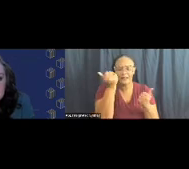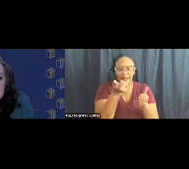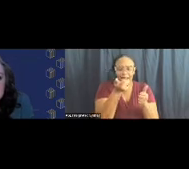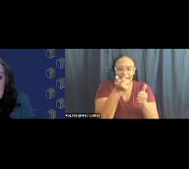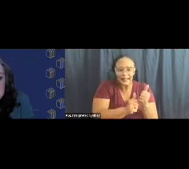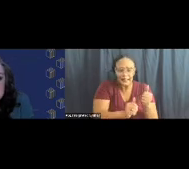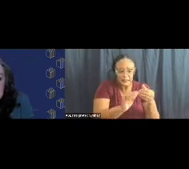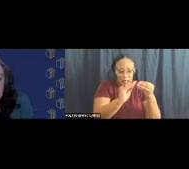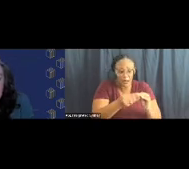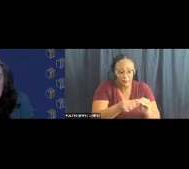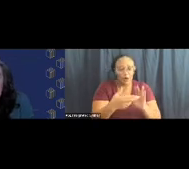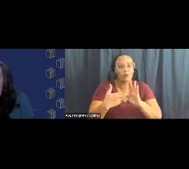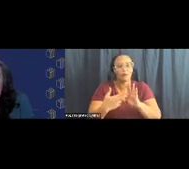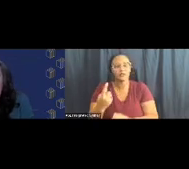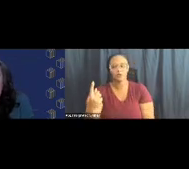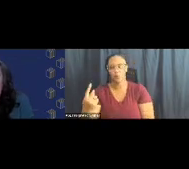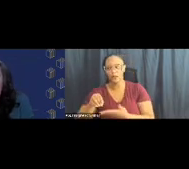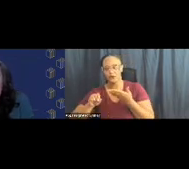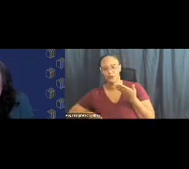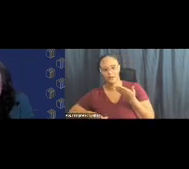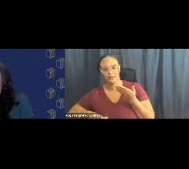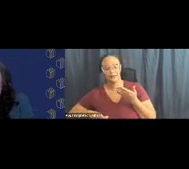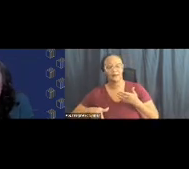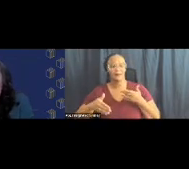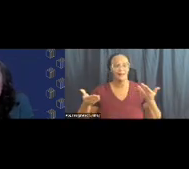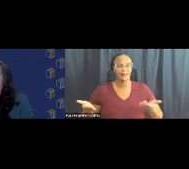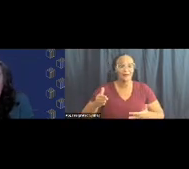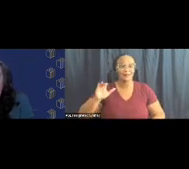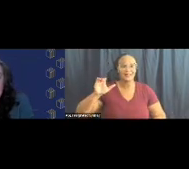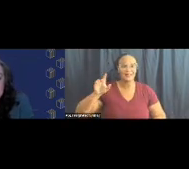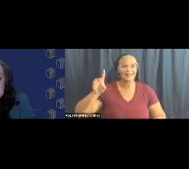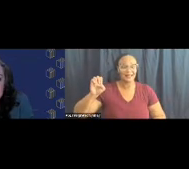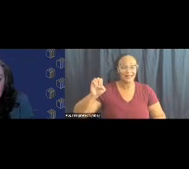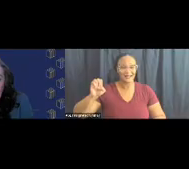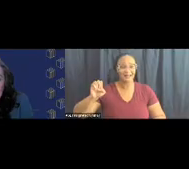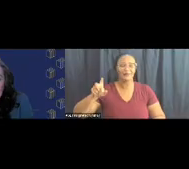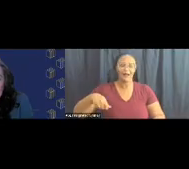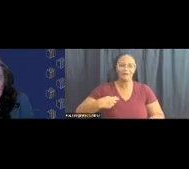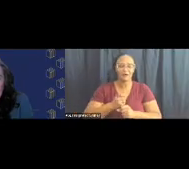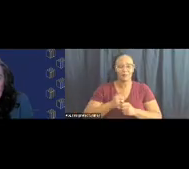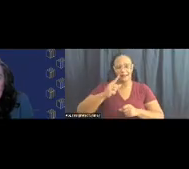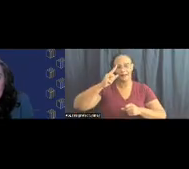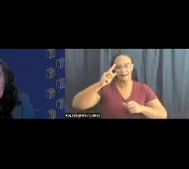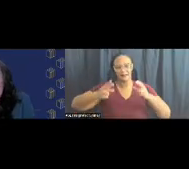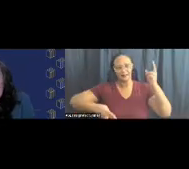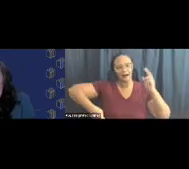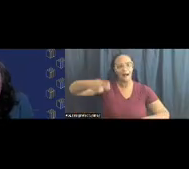especially at CDE when the work and decisions have to be high and statewide. But I believe